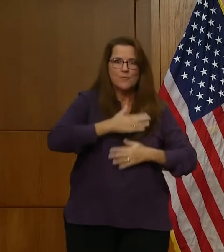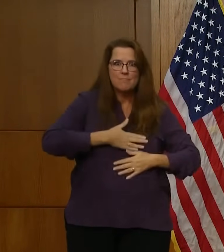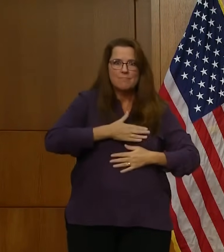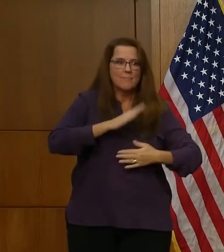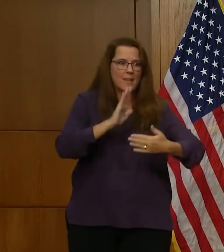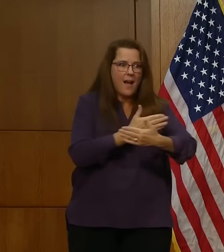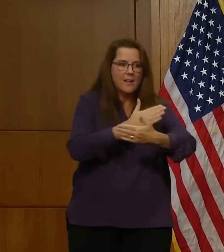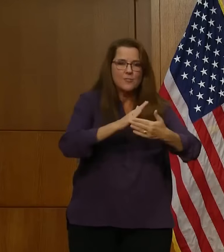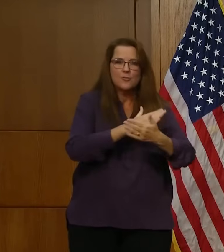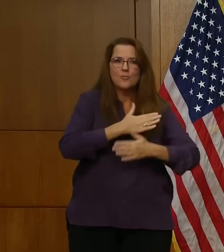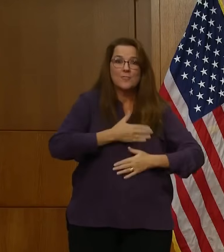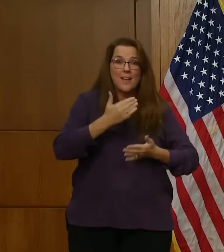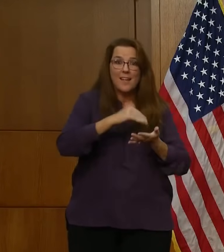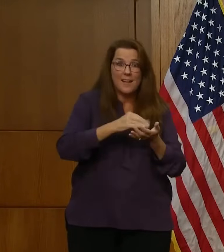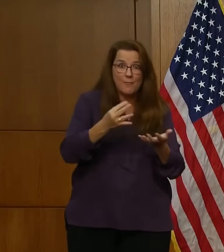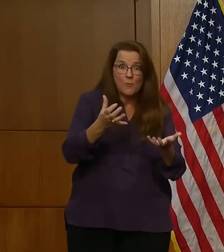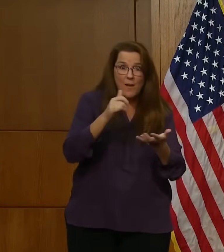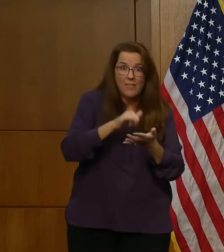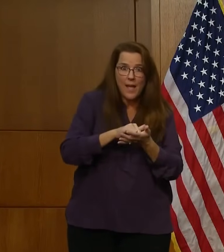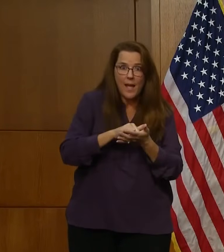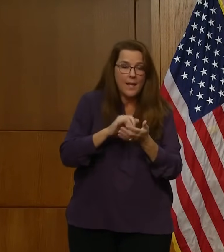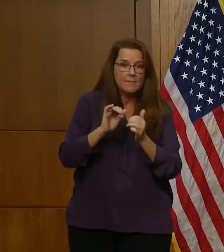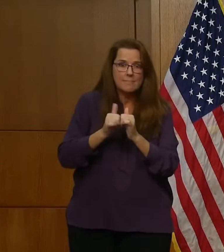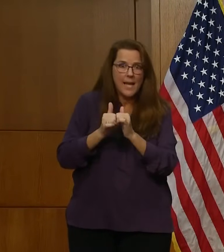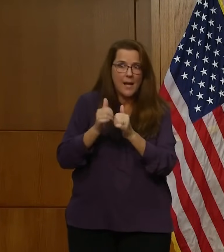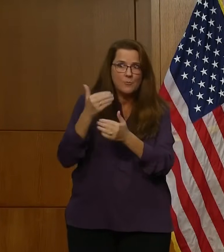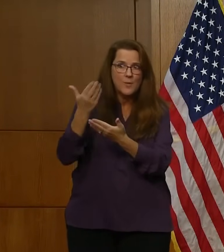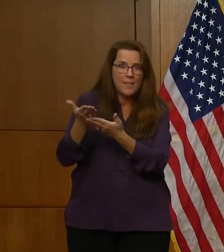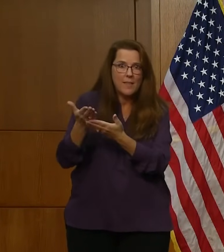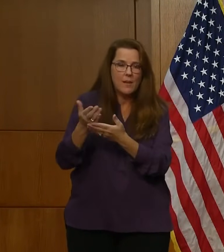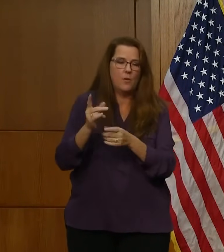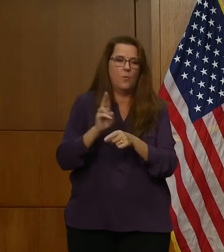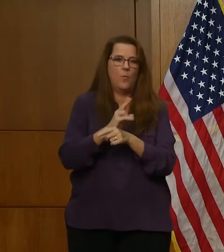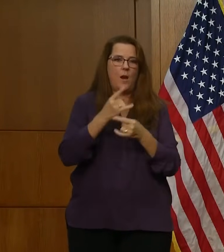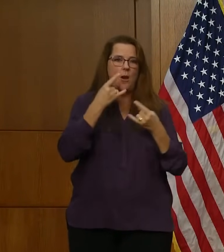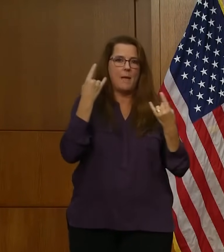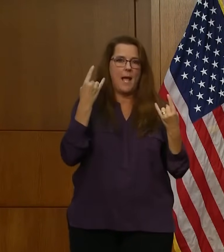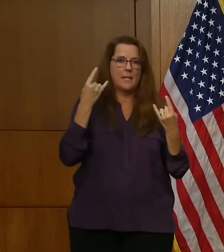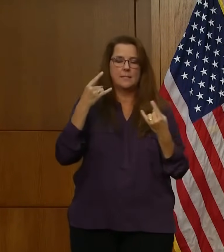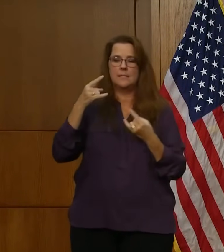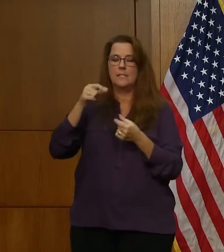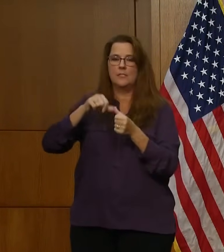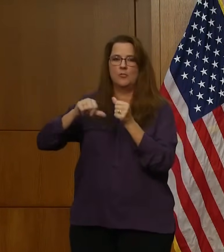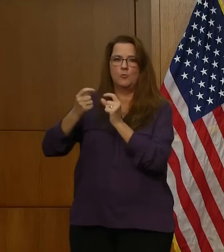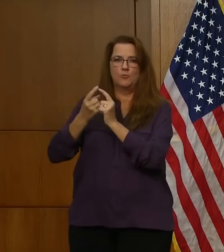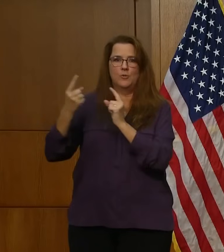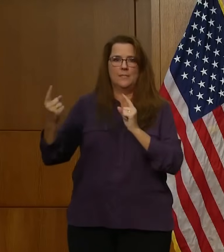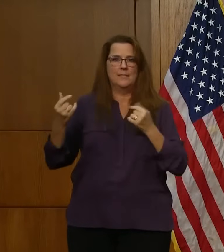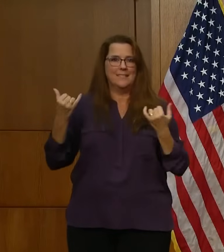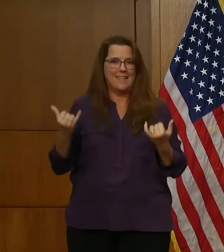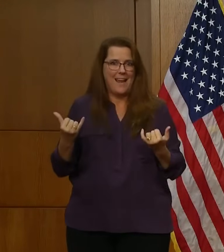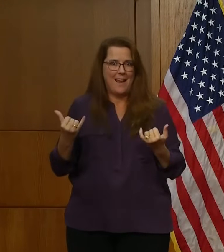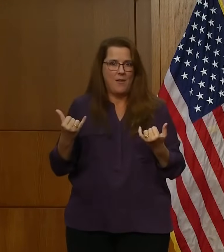BUSINESSES TO REOPEN AND THRIVE AND TO GO TO CONCERTS AND ENTERTAINMENT EVENTS AGAIN. THERE'S ONLY ONE WAY TO GET